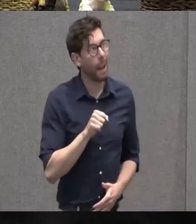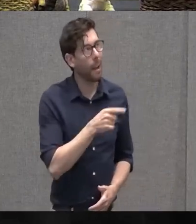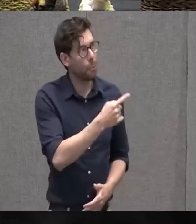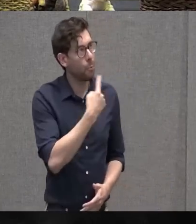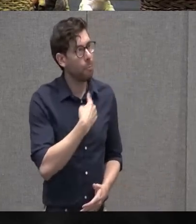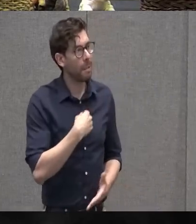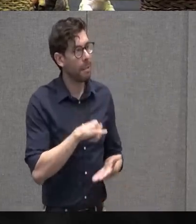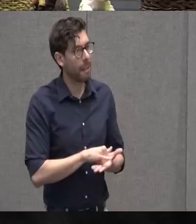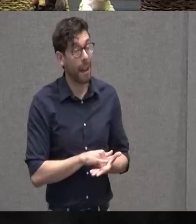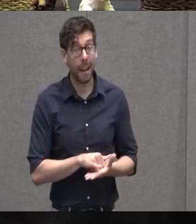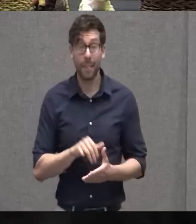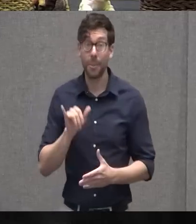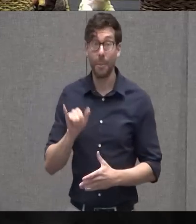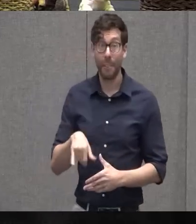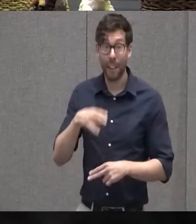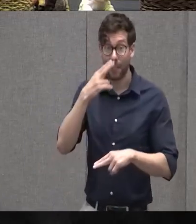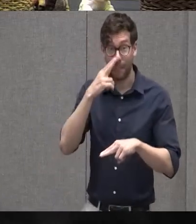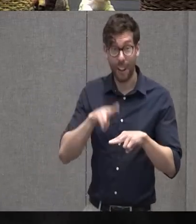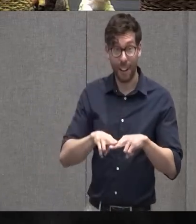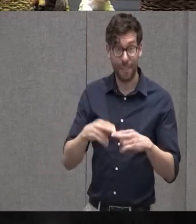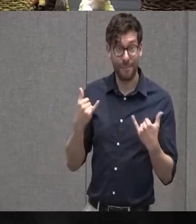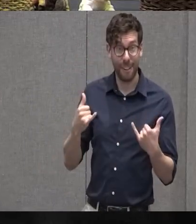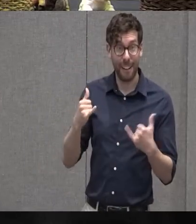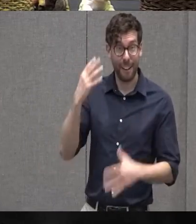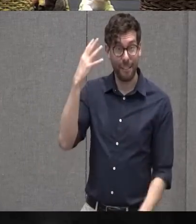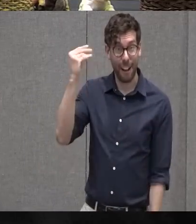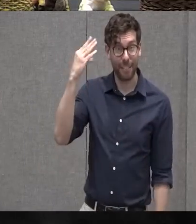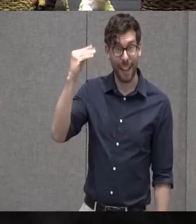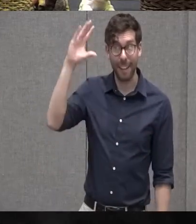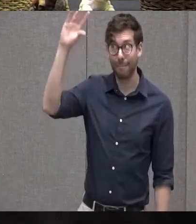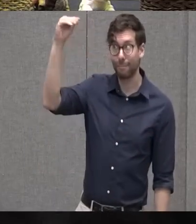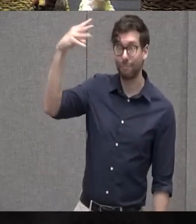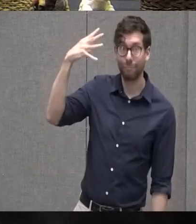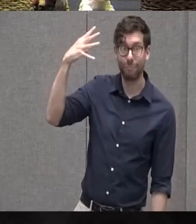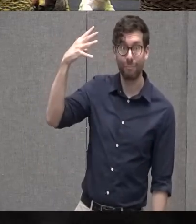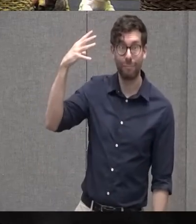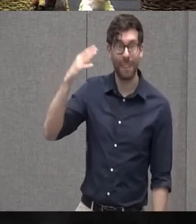Since it's very sunny outside, my $6 were the sunglasses